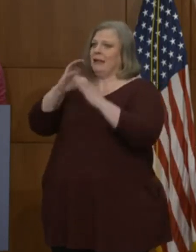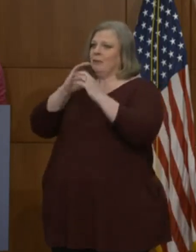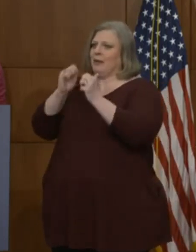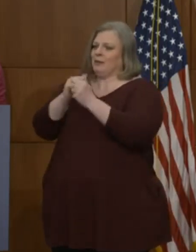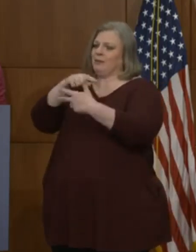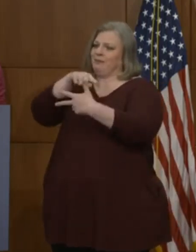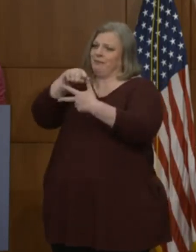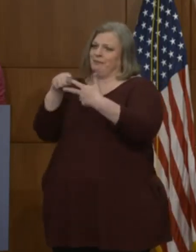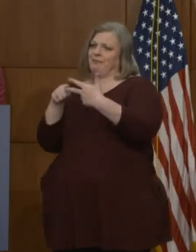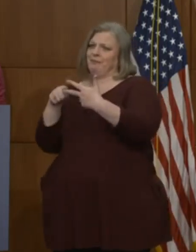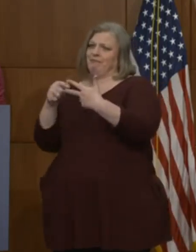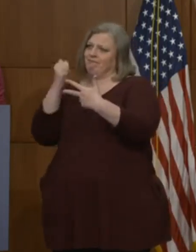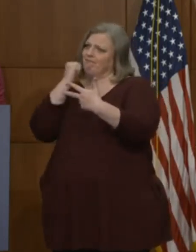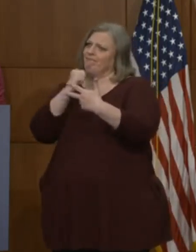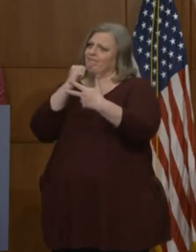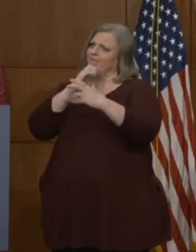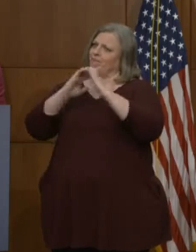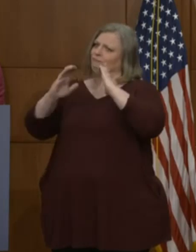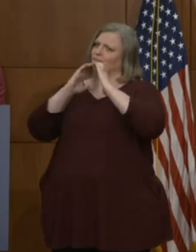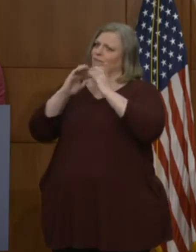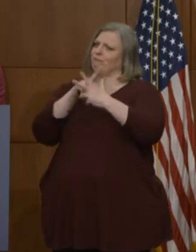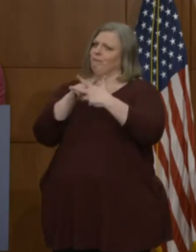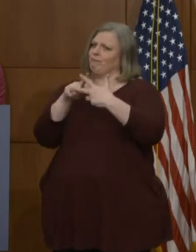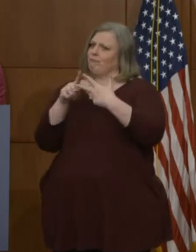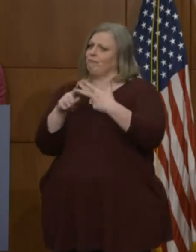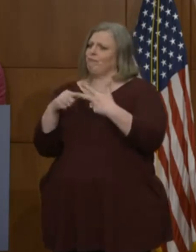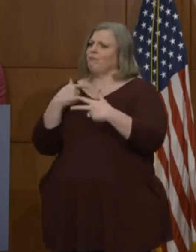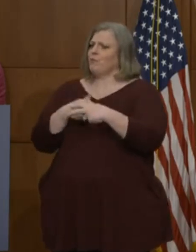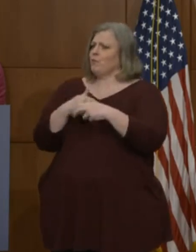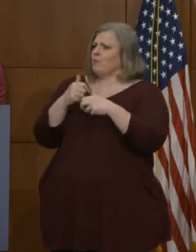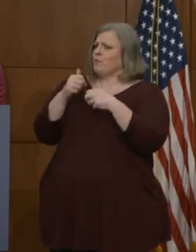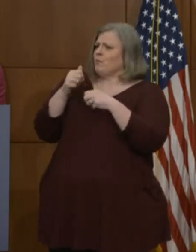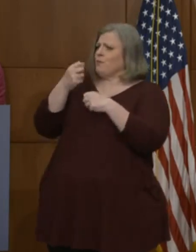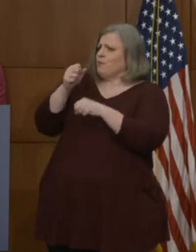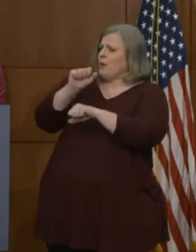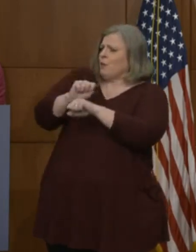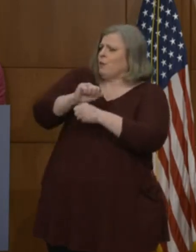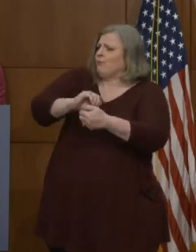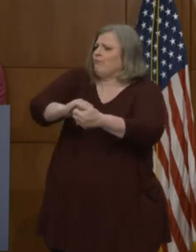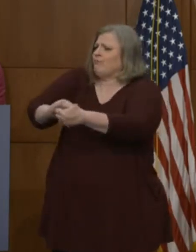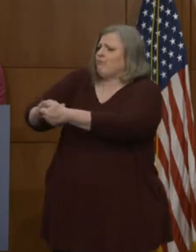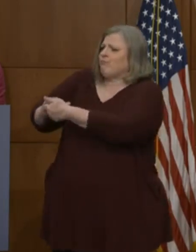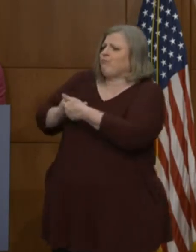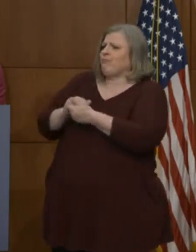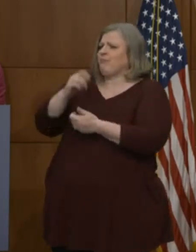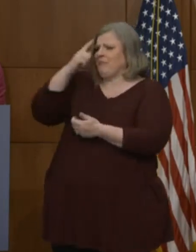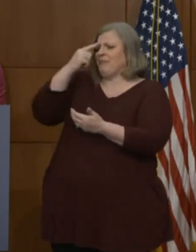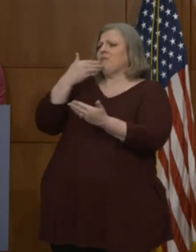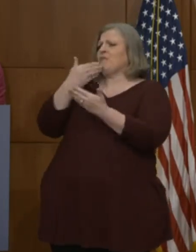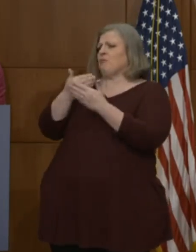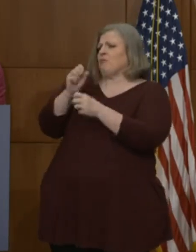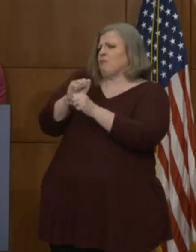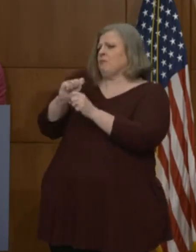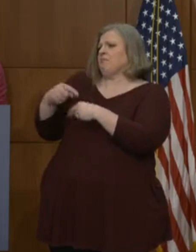WITH THEIR STAFF OR THE GOVERNORS AND MAYOR ON A DAILY GOVERNORS AND MAYOR ON A DAILY BASIS AND- WE HAVE TRIED TO BASIS AND- WE HAVE TRIED TO WORK TOGETHER AND I THINK DONE WORK TOGETHER AND I THINK DONE A GOOD JOB WITH THAT TO BE